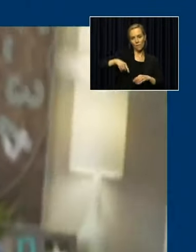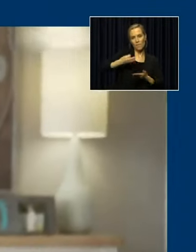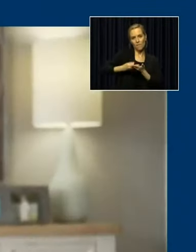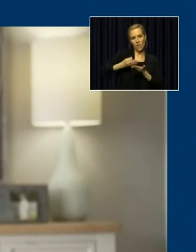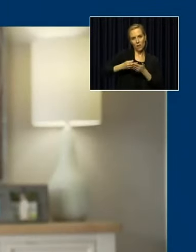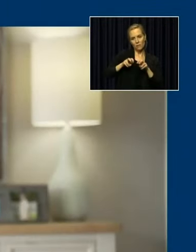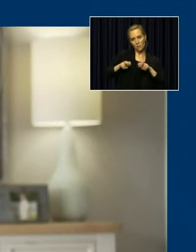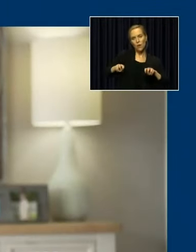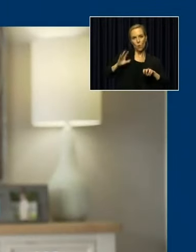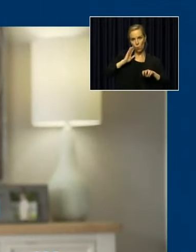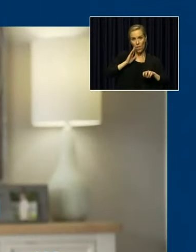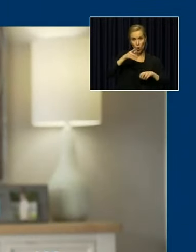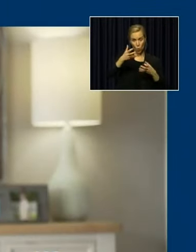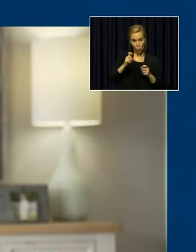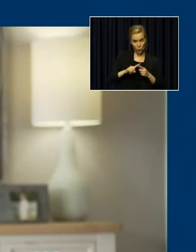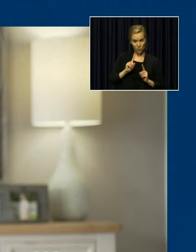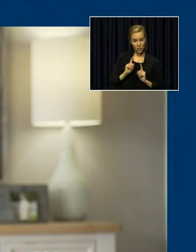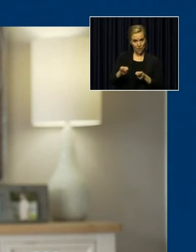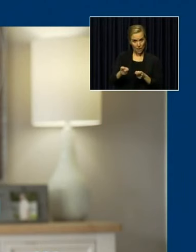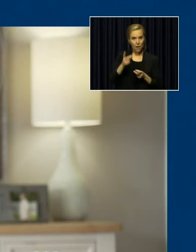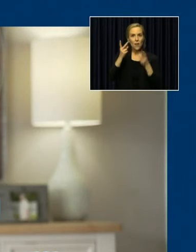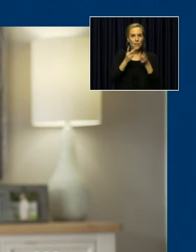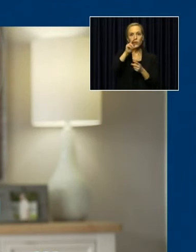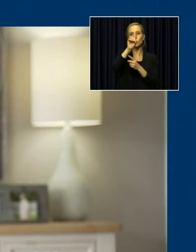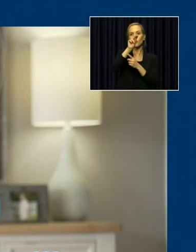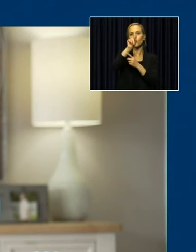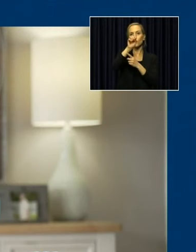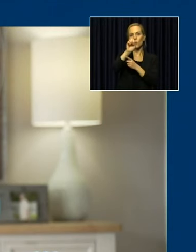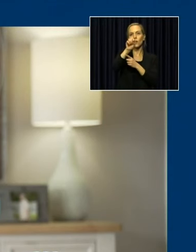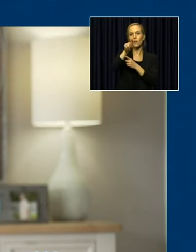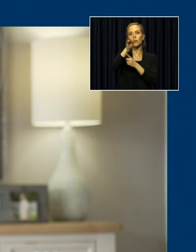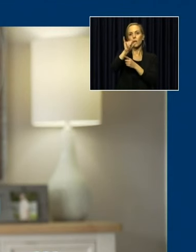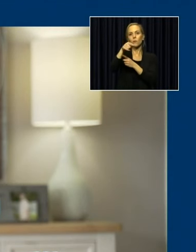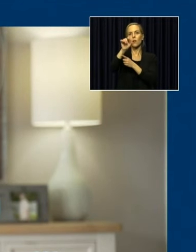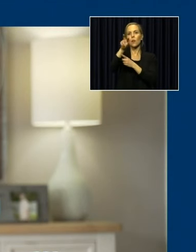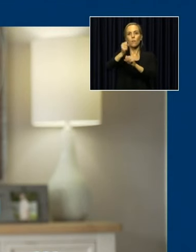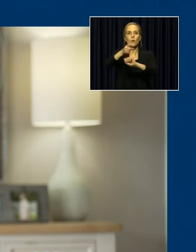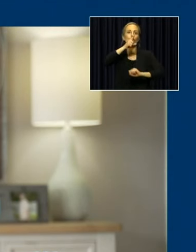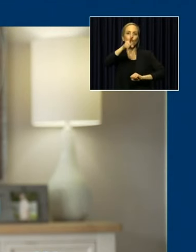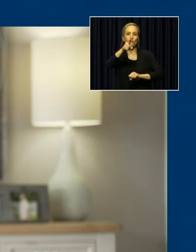HAVE SHOWN TO KENTUCKY, AND THIS IS JUST WADES BAY ON A POPULATION.